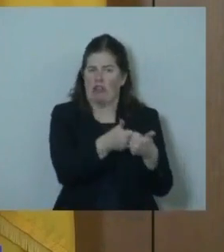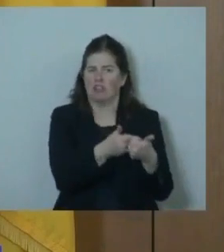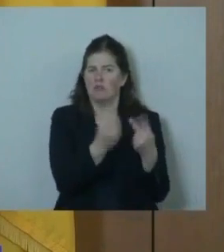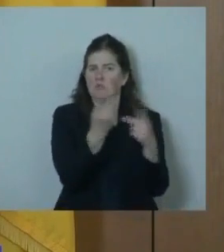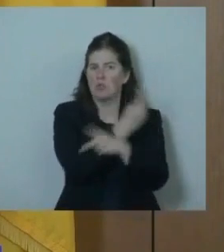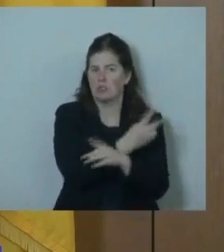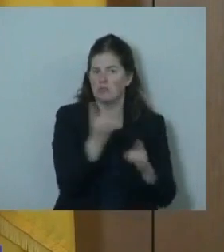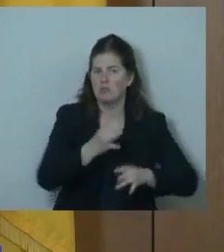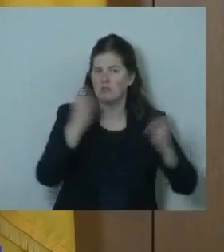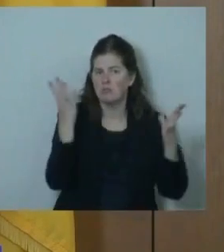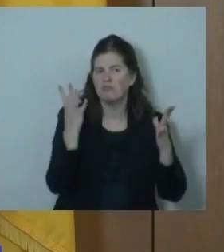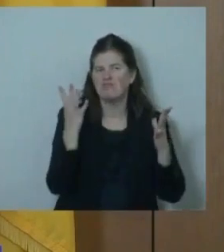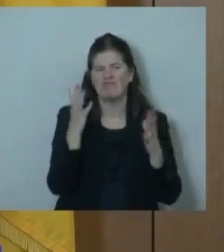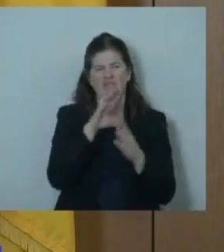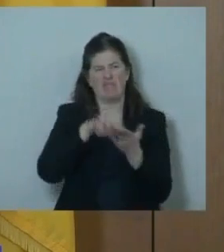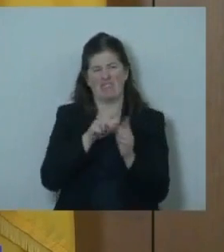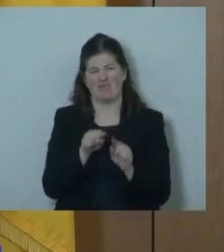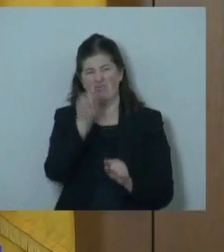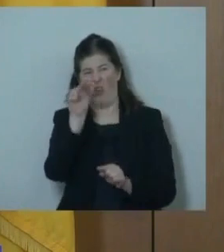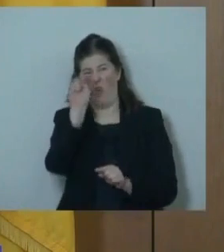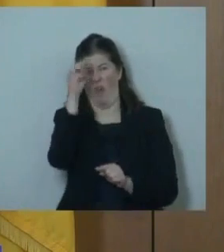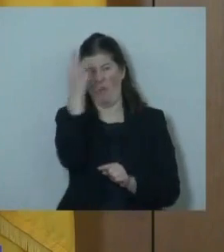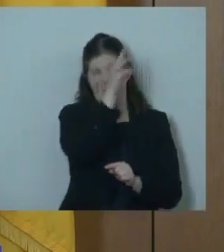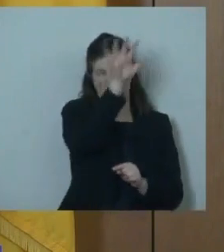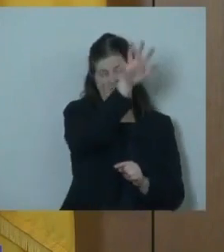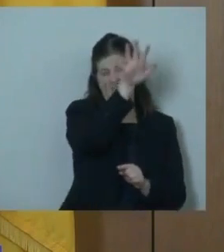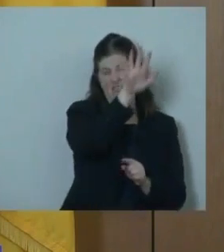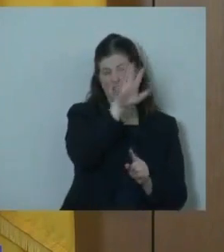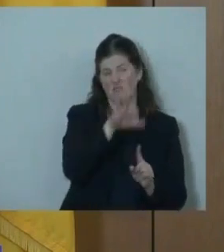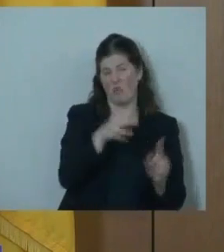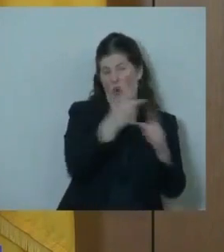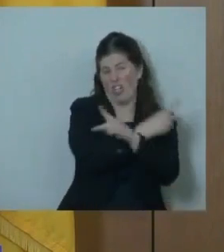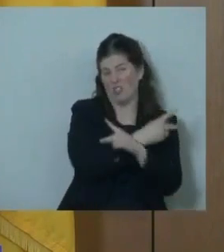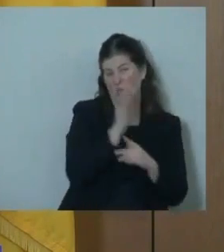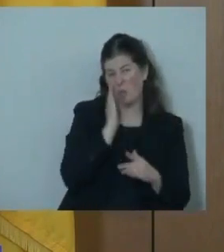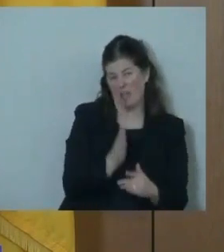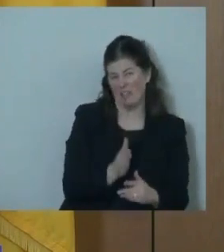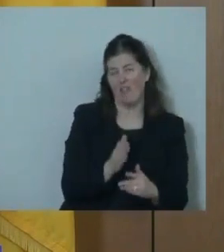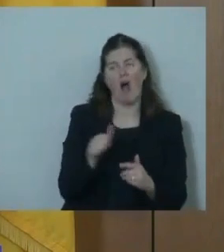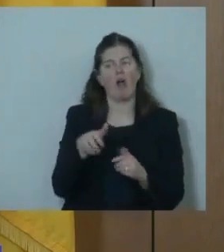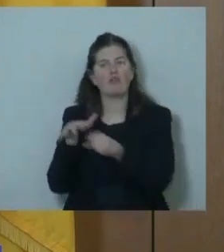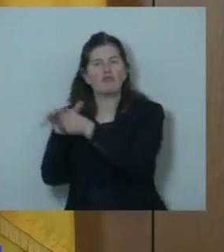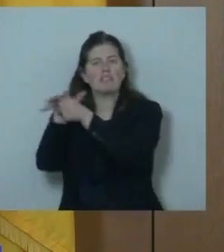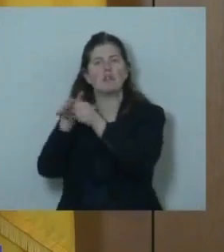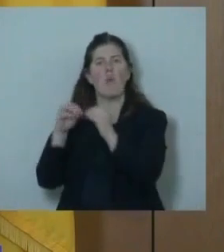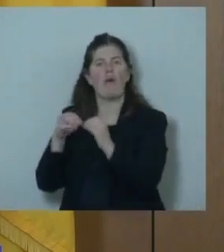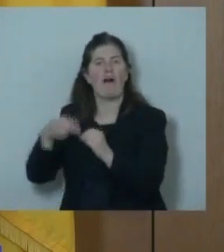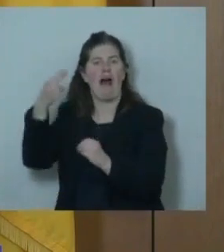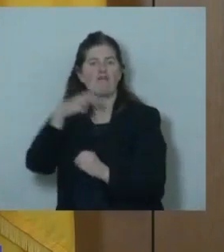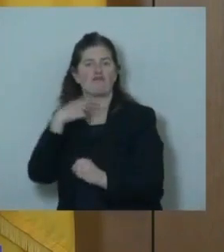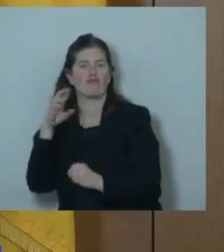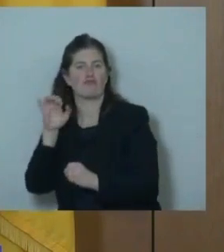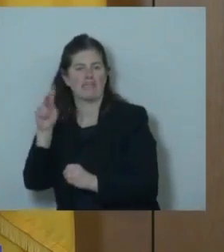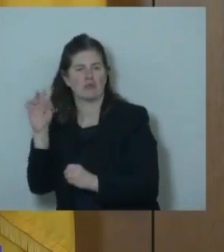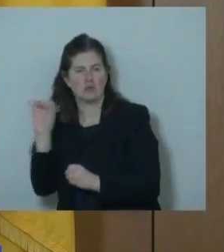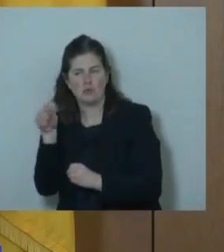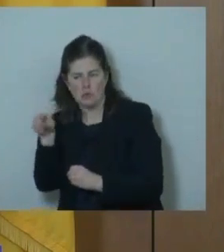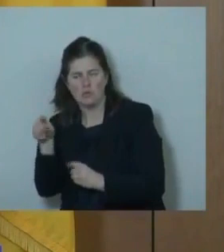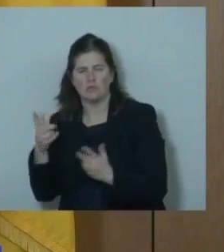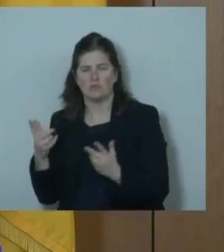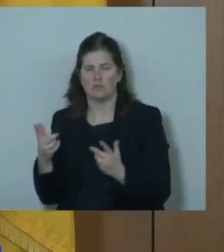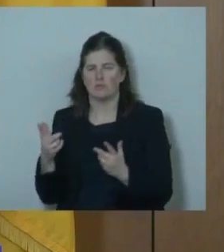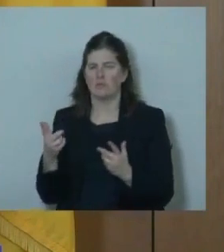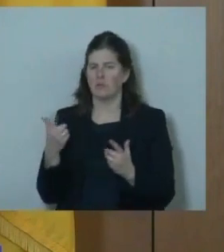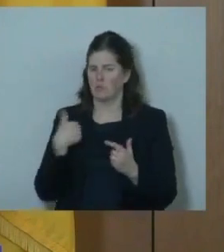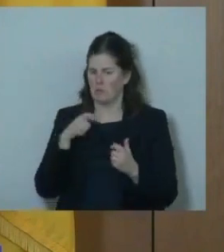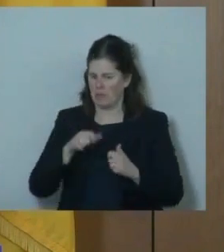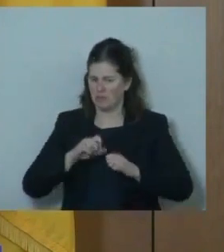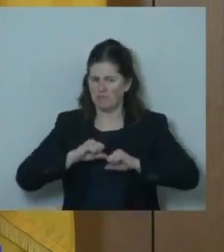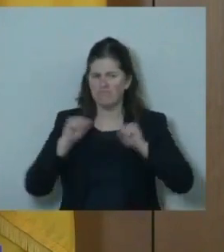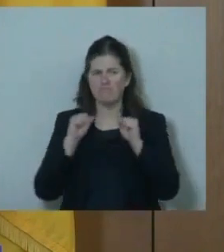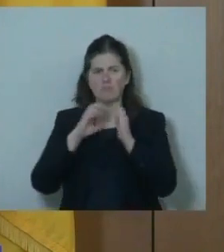WE CAN’T MOBILIZE OUR RESOURCES FOR AREAS WHERE WE HAVE CONTAINMENT ISSUES AND REAL CHALLENGES, INCLUDING THE NORTHWEST REGION OF THE STATE.